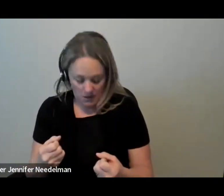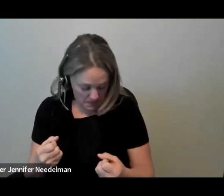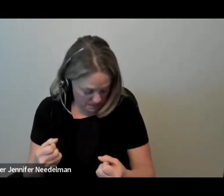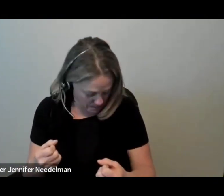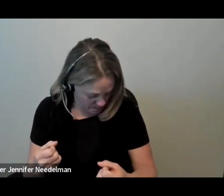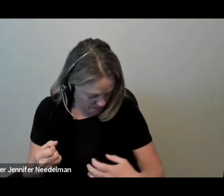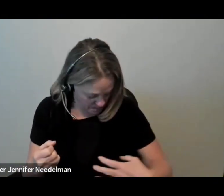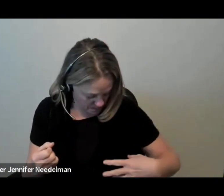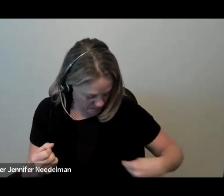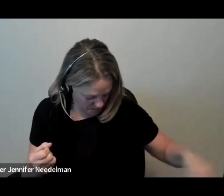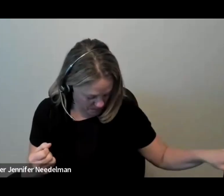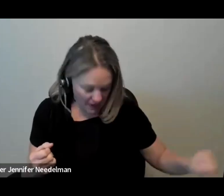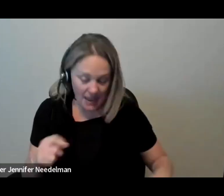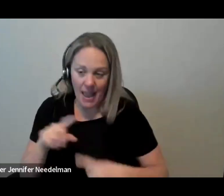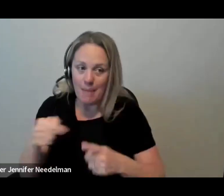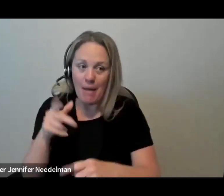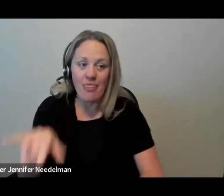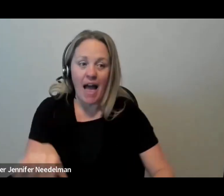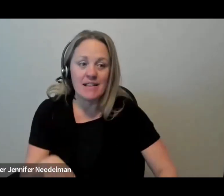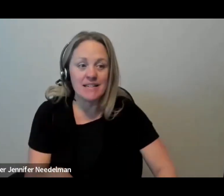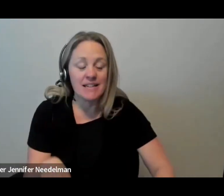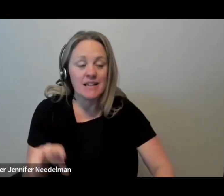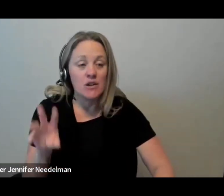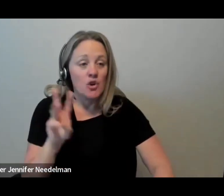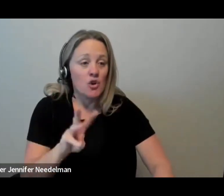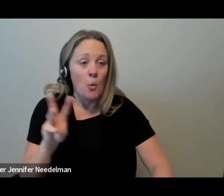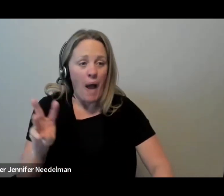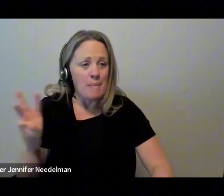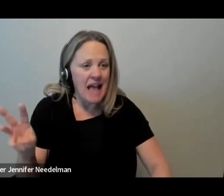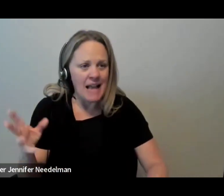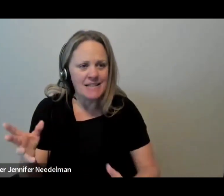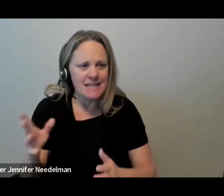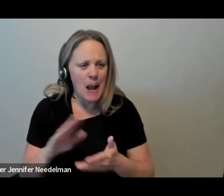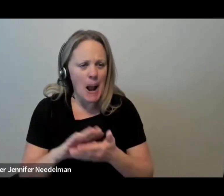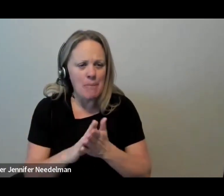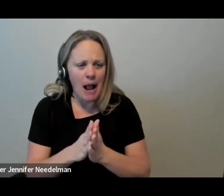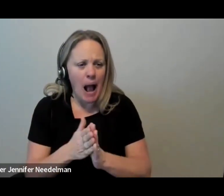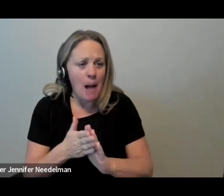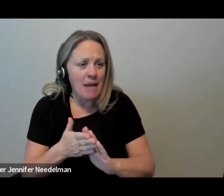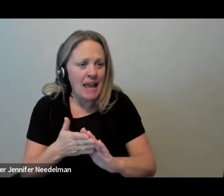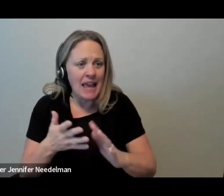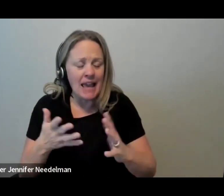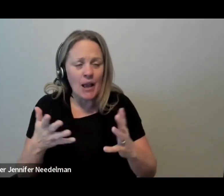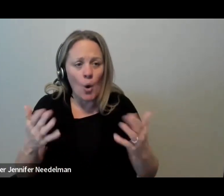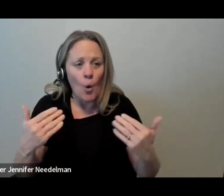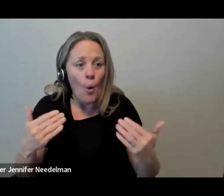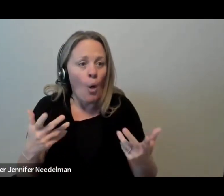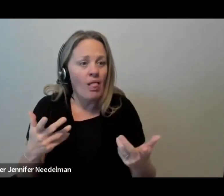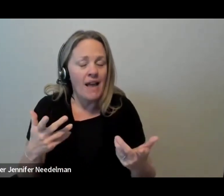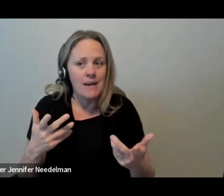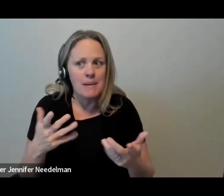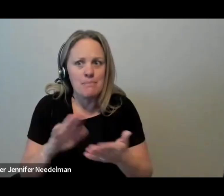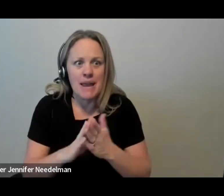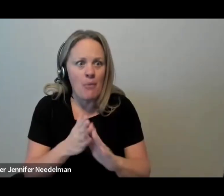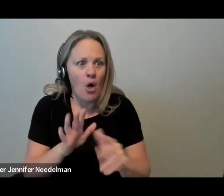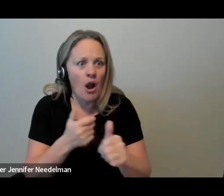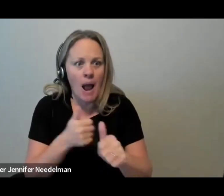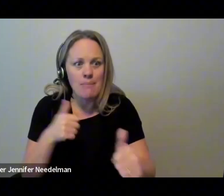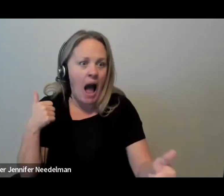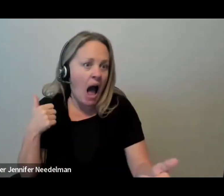because the websites are getting so cool that they're leaving people behind. So I, I don't know if I missed